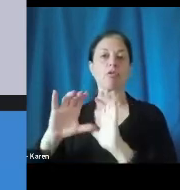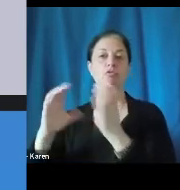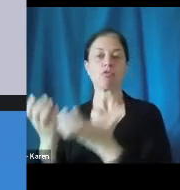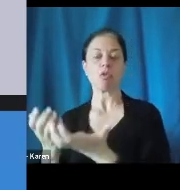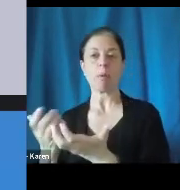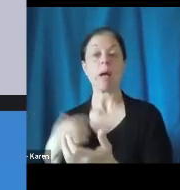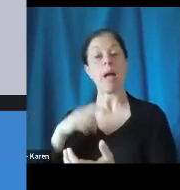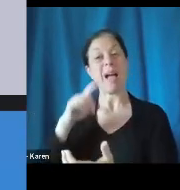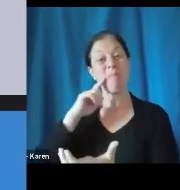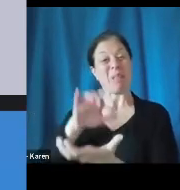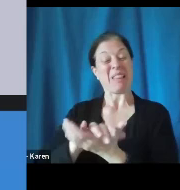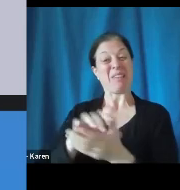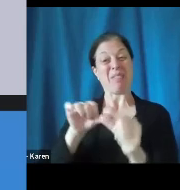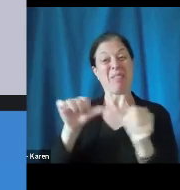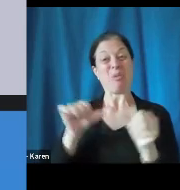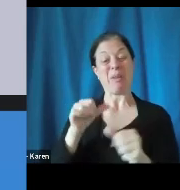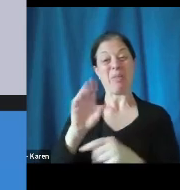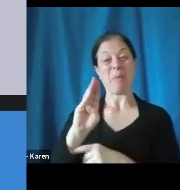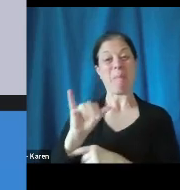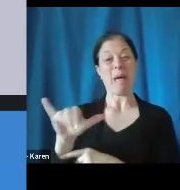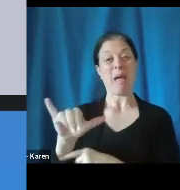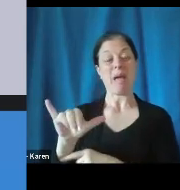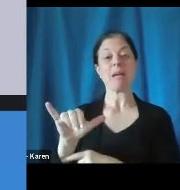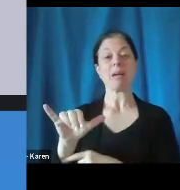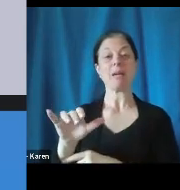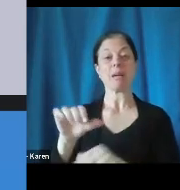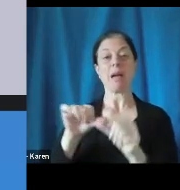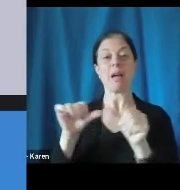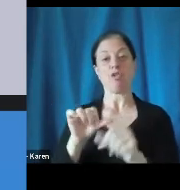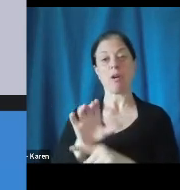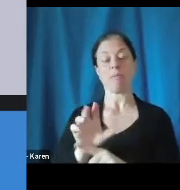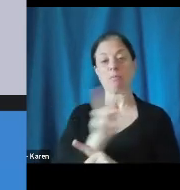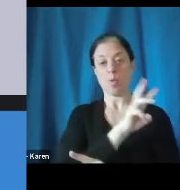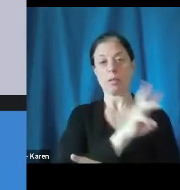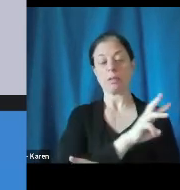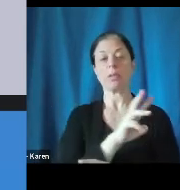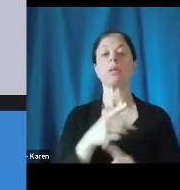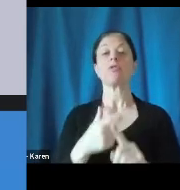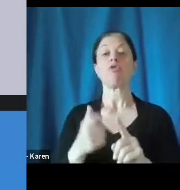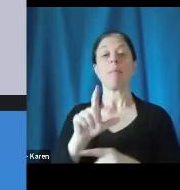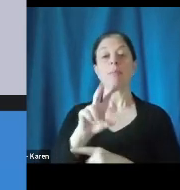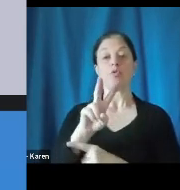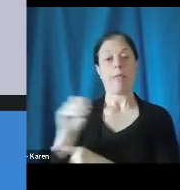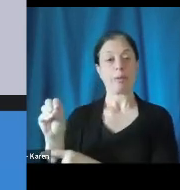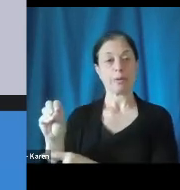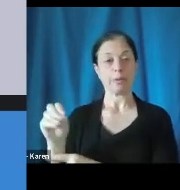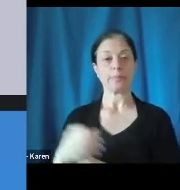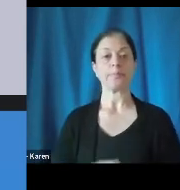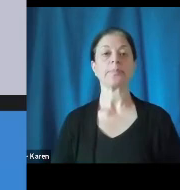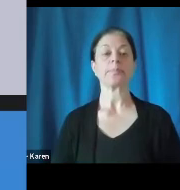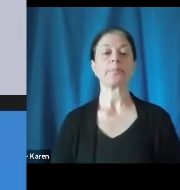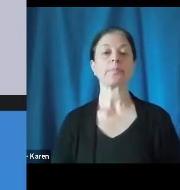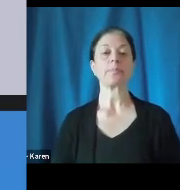and other members of sins invalid which is a disability performance art group. I believe they were located in the Bay